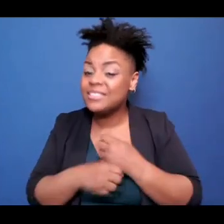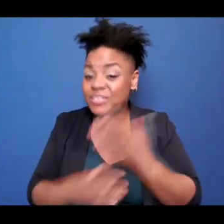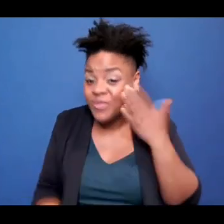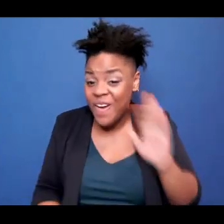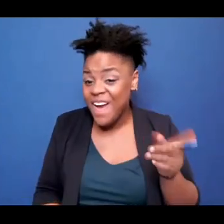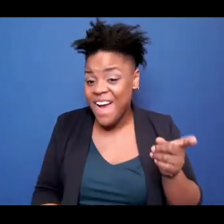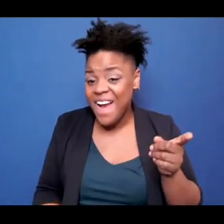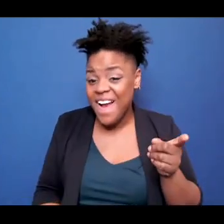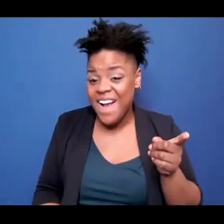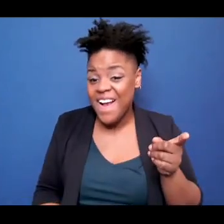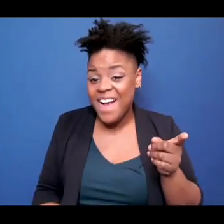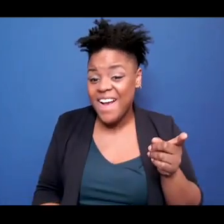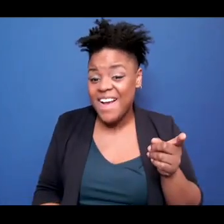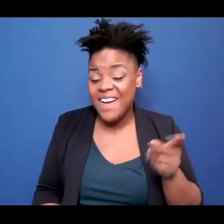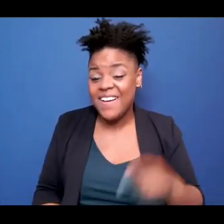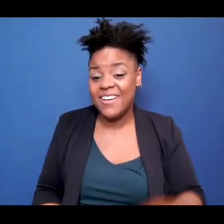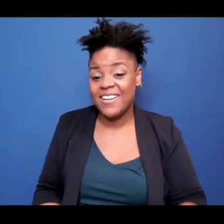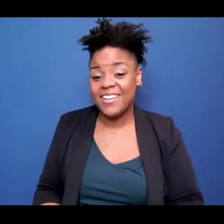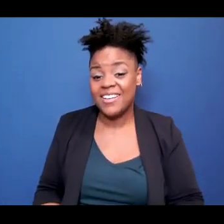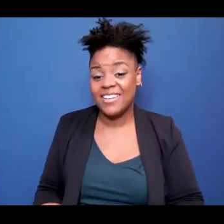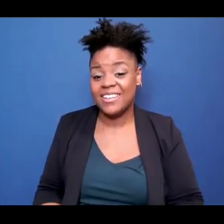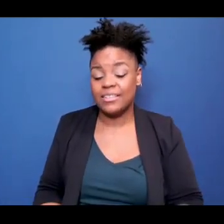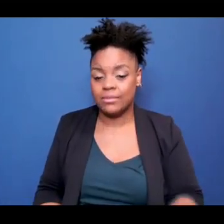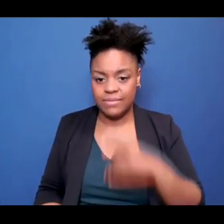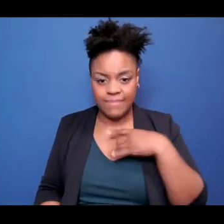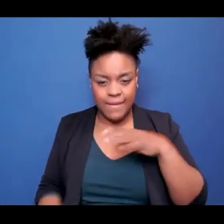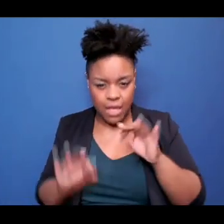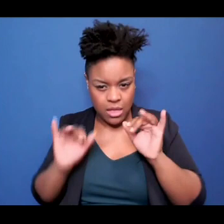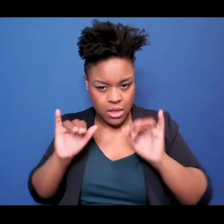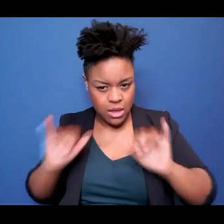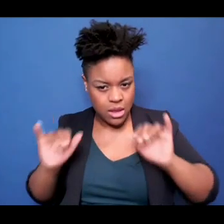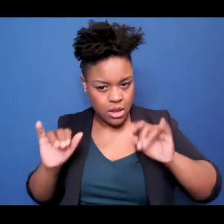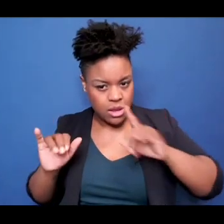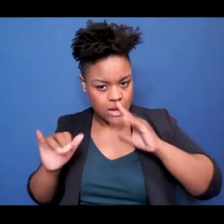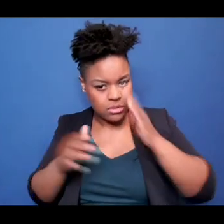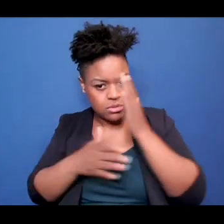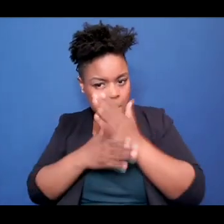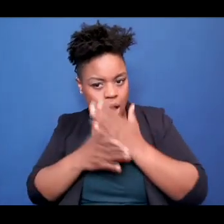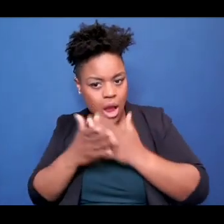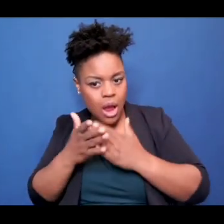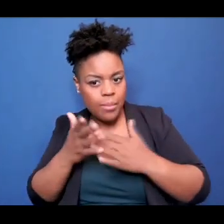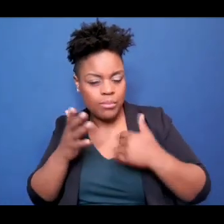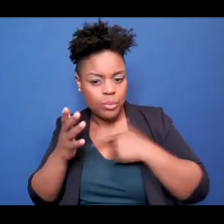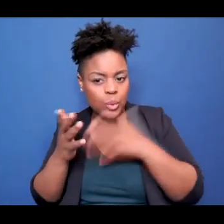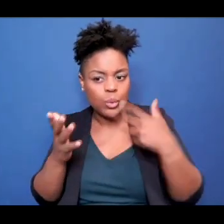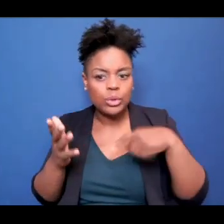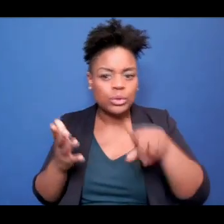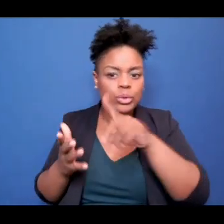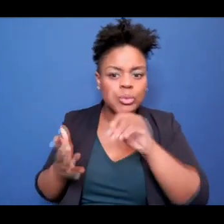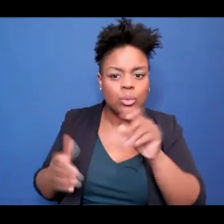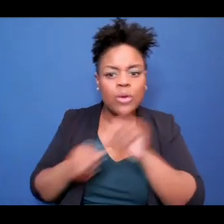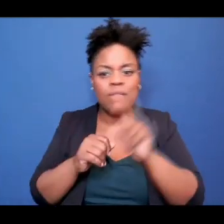NEXT SLIDE. AND I CAME ACROSS THESE EXPLICITLY ANTI-BLACK RESTAURANTS WHILE CONDUCTING